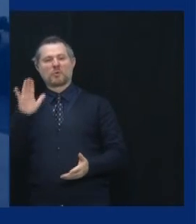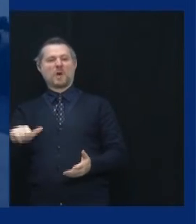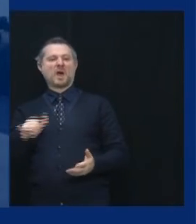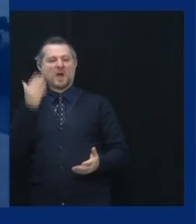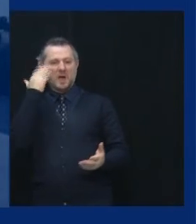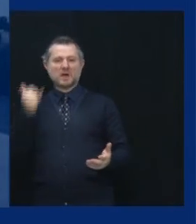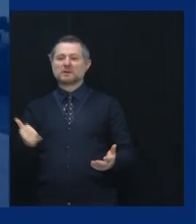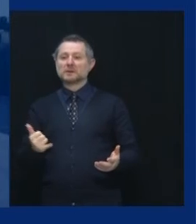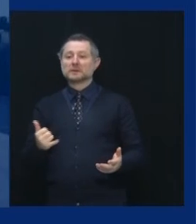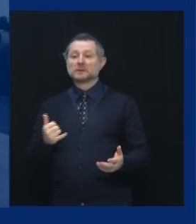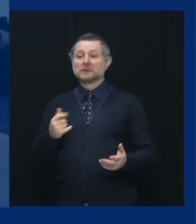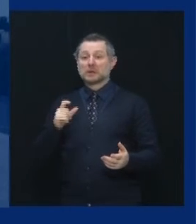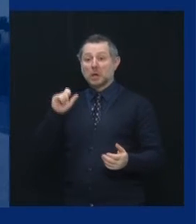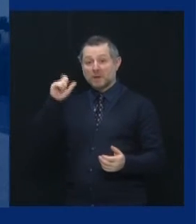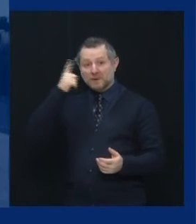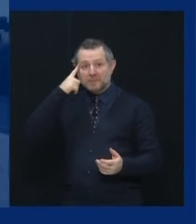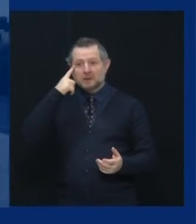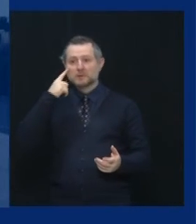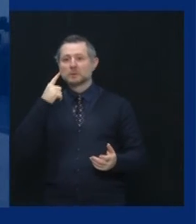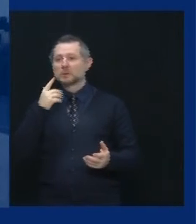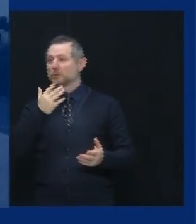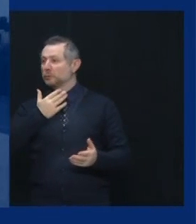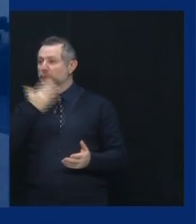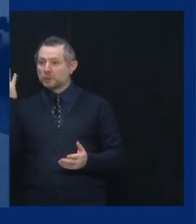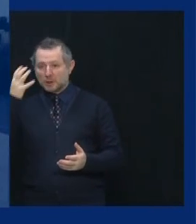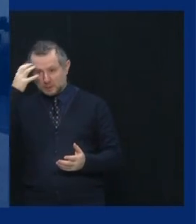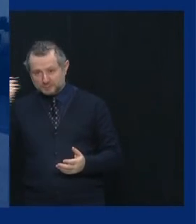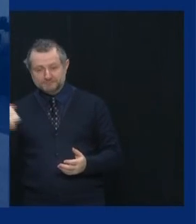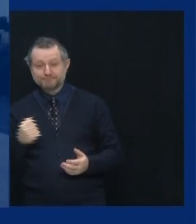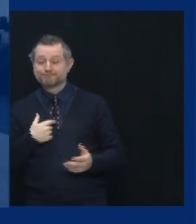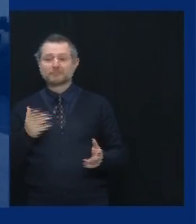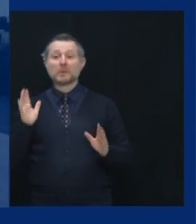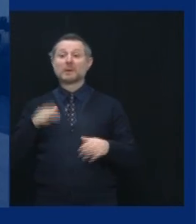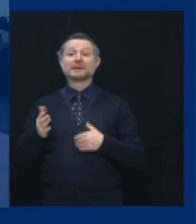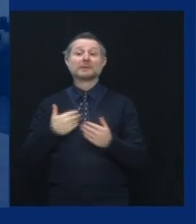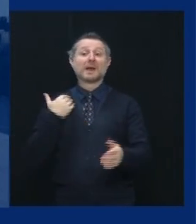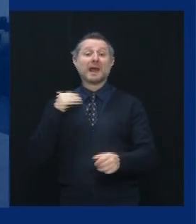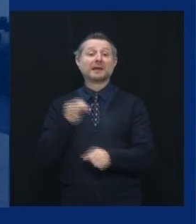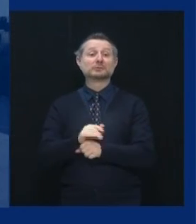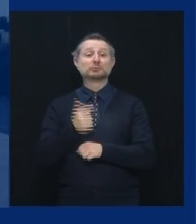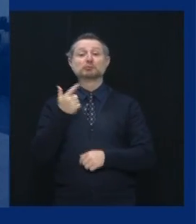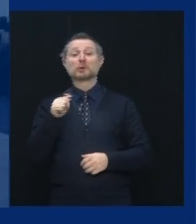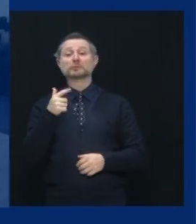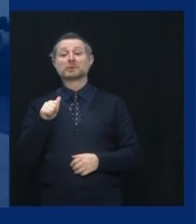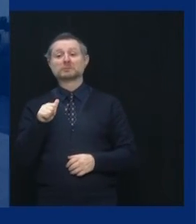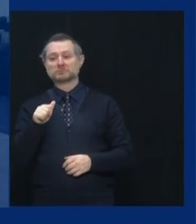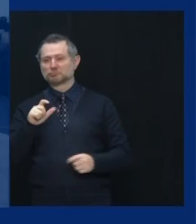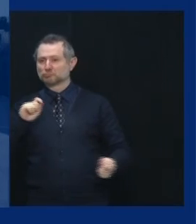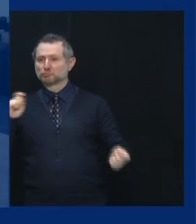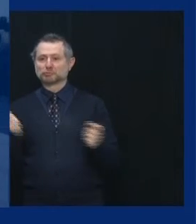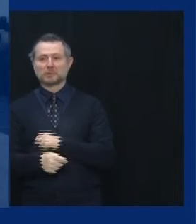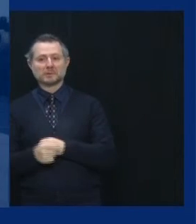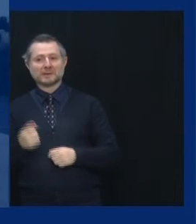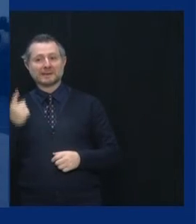SPREAD. IT IS COMMON SENSE. AND COMMON SENSE DEFIES GOVERNMENT, WHY THAT IS, I DON'T